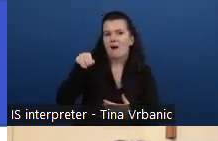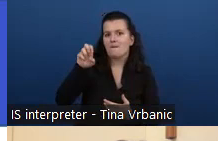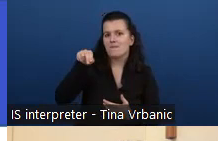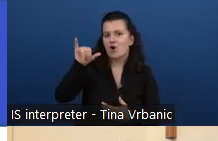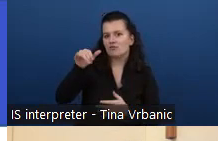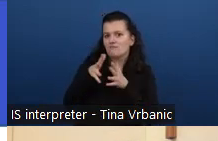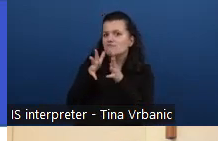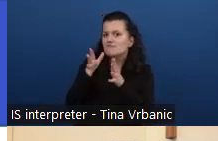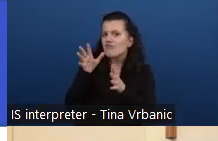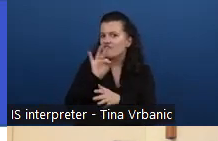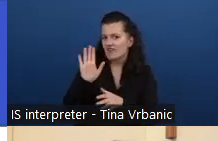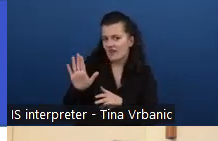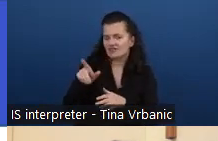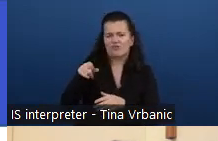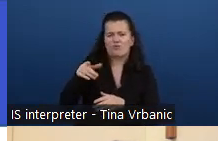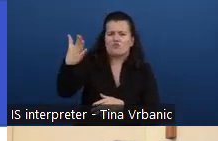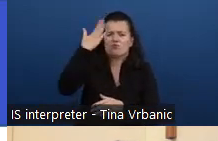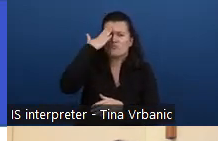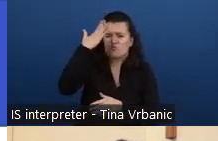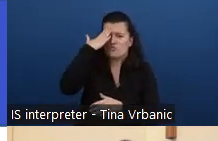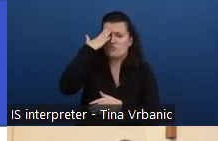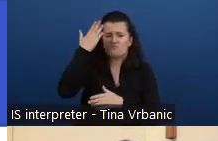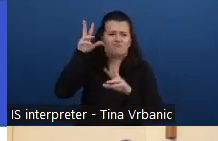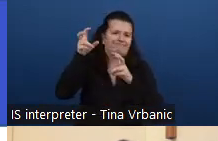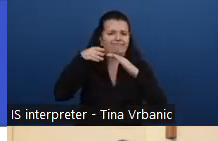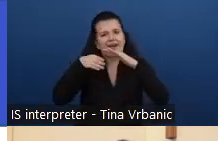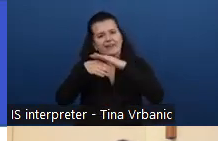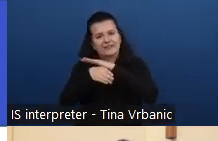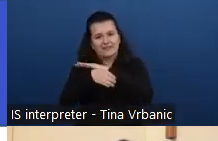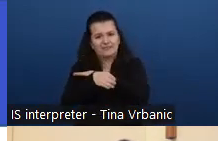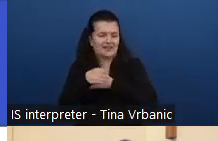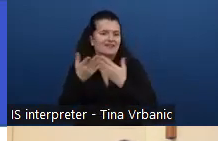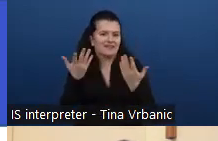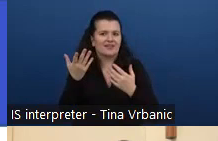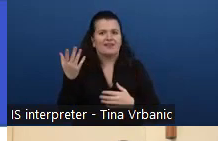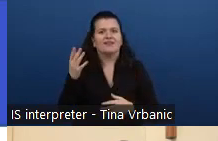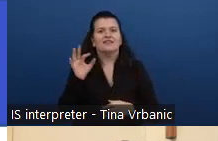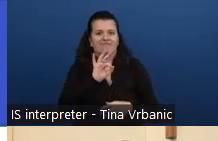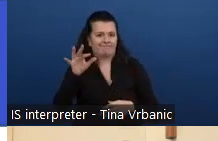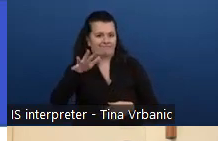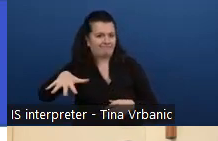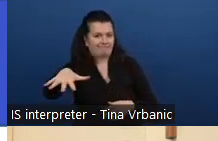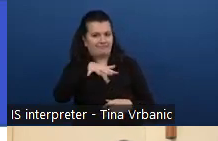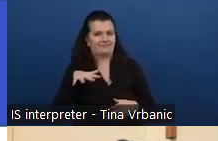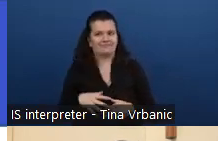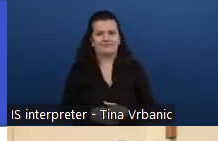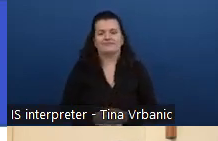knows accessibility from that part of the globe very, very -- has a strong commitment